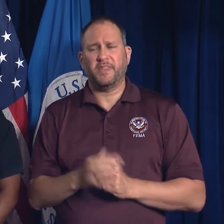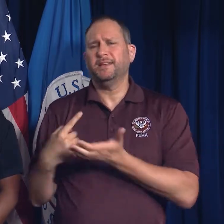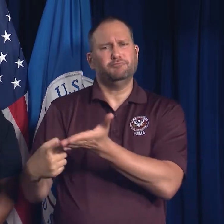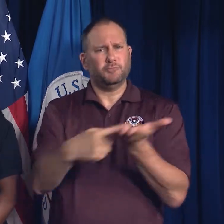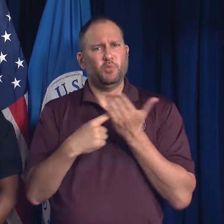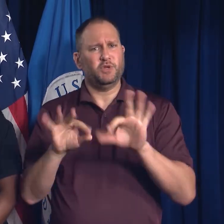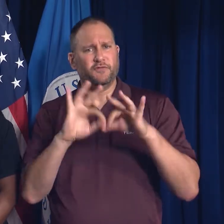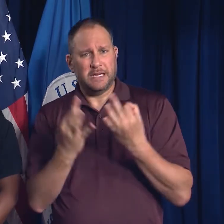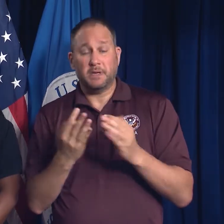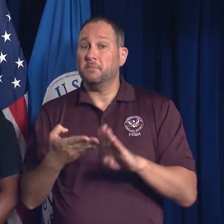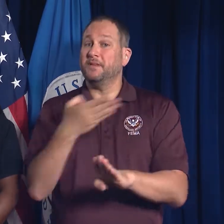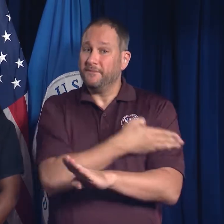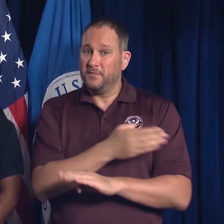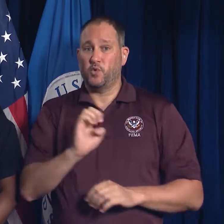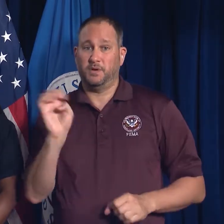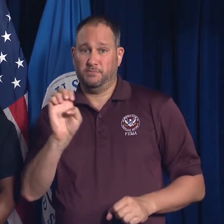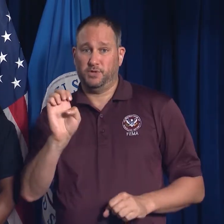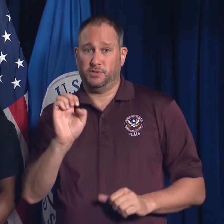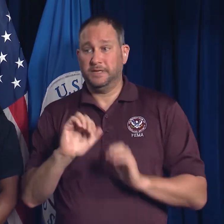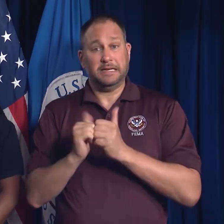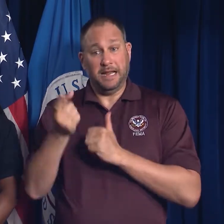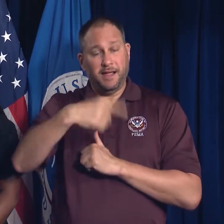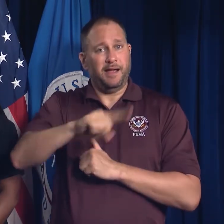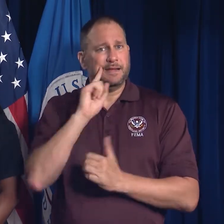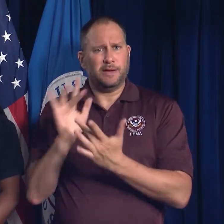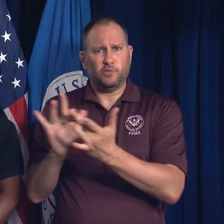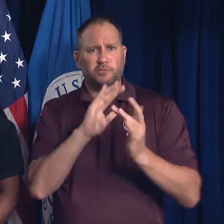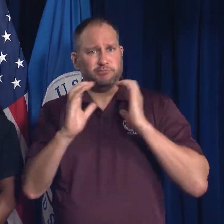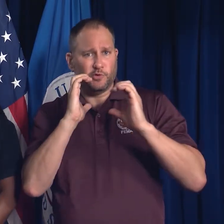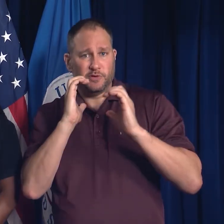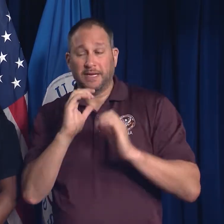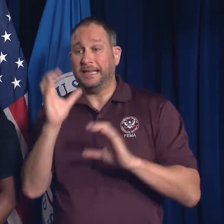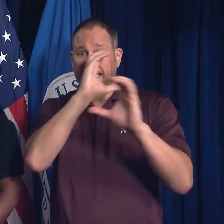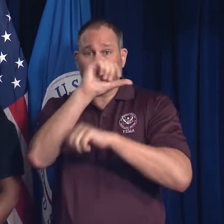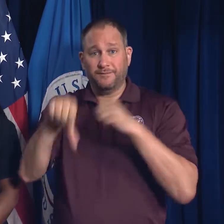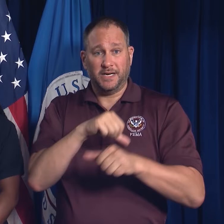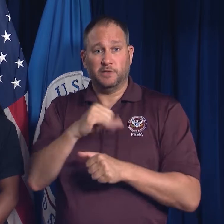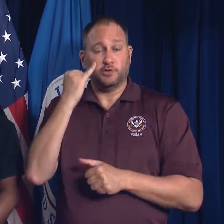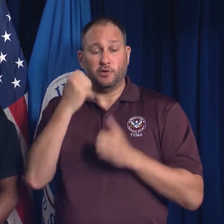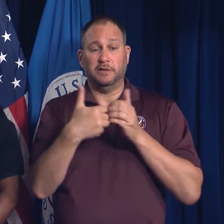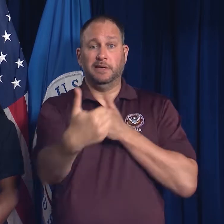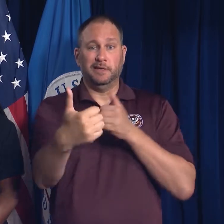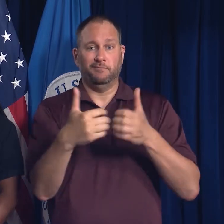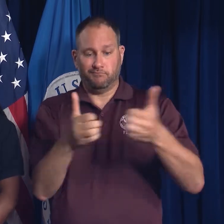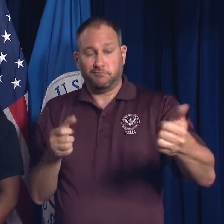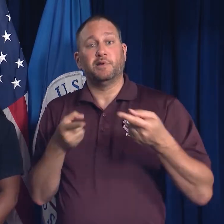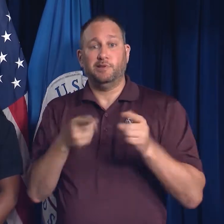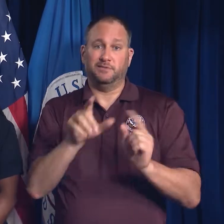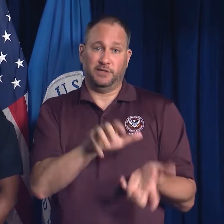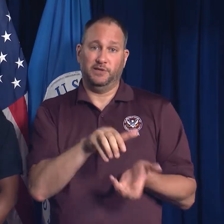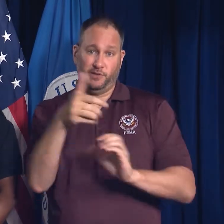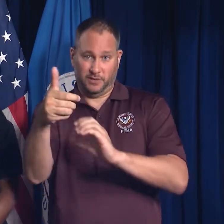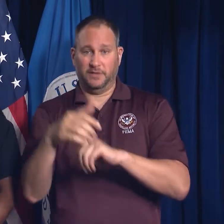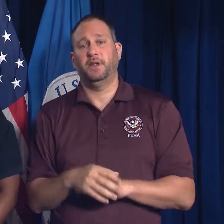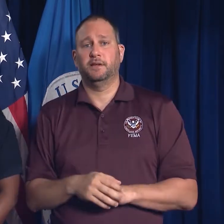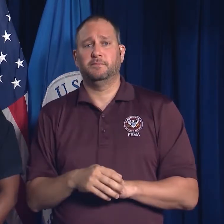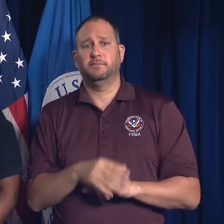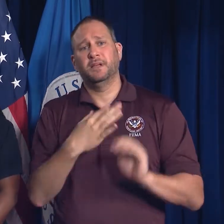Talk with your family before an emergency about how you will communicate and find each other if you become separated during the event.